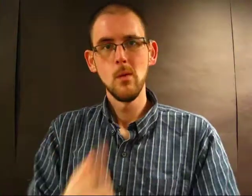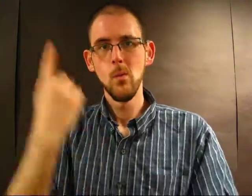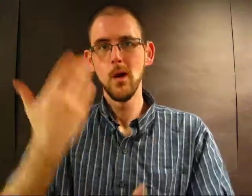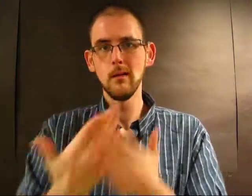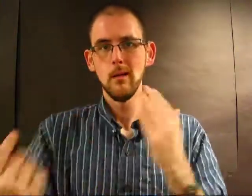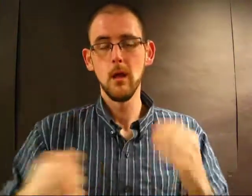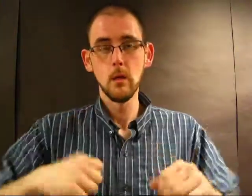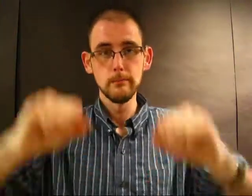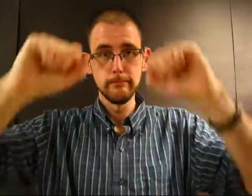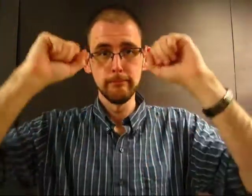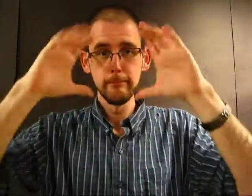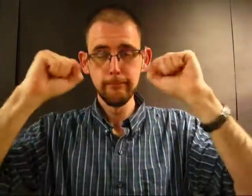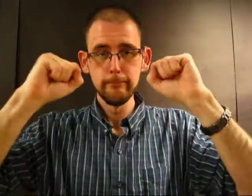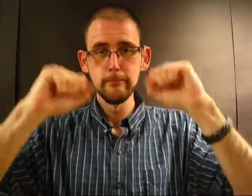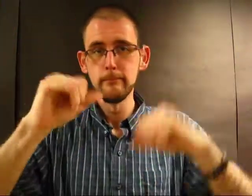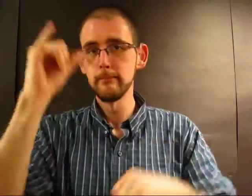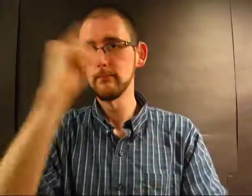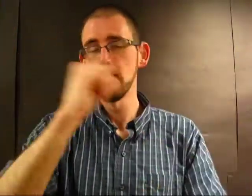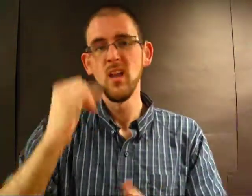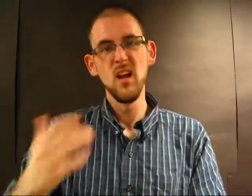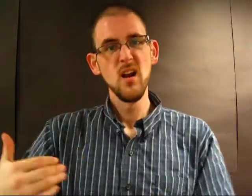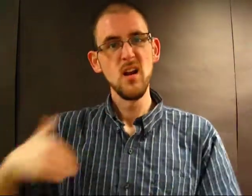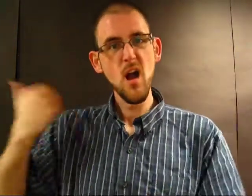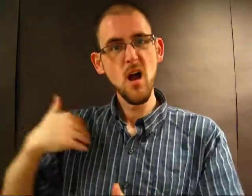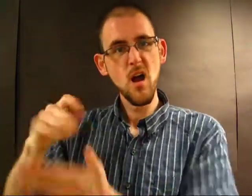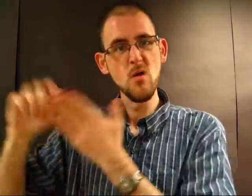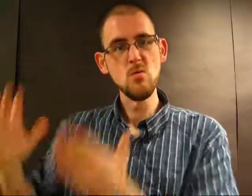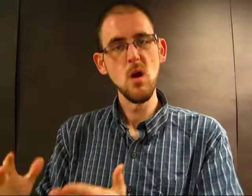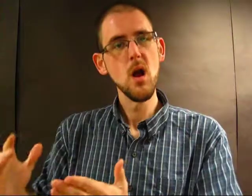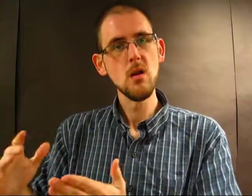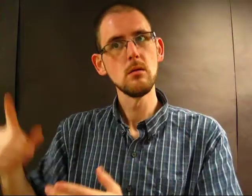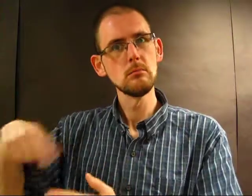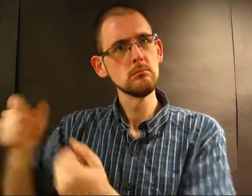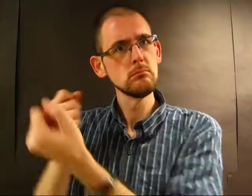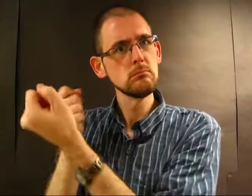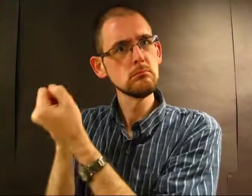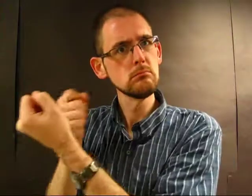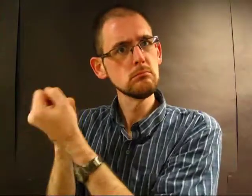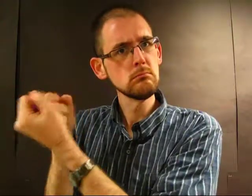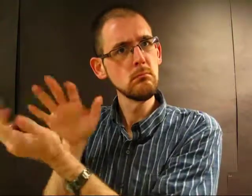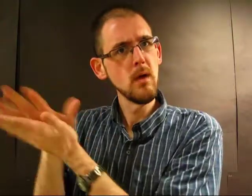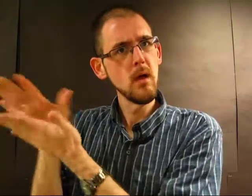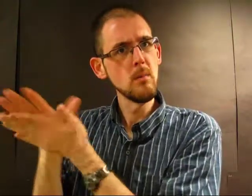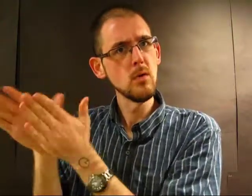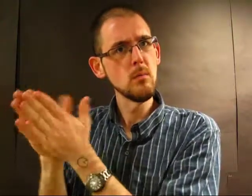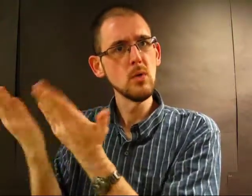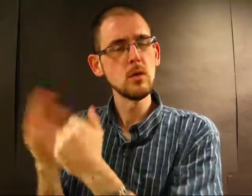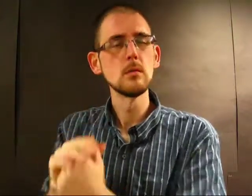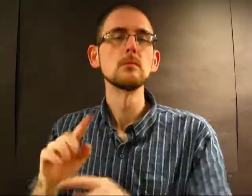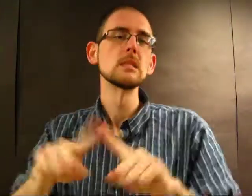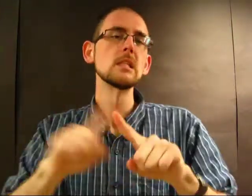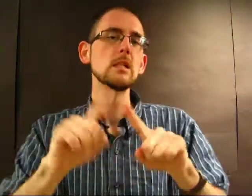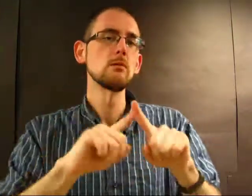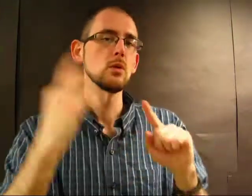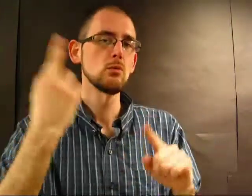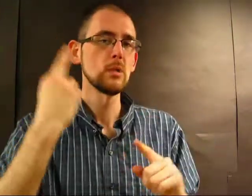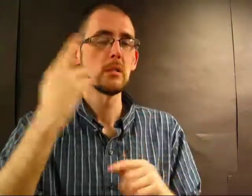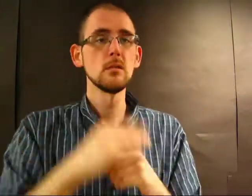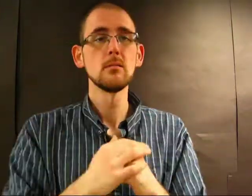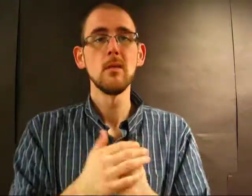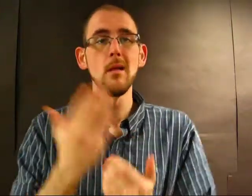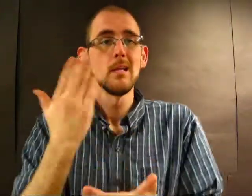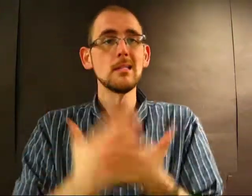One thing that really blew me away was how many young writers still love print books, for various reasons.